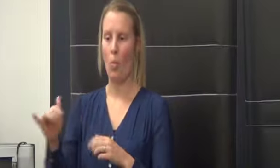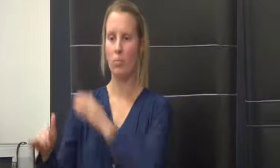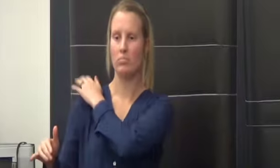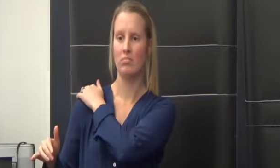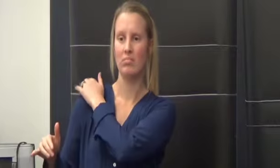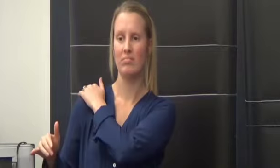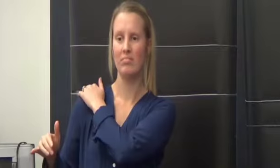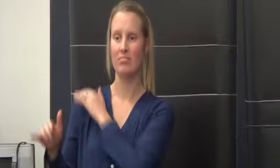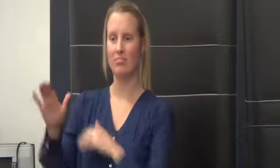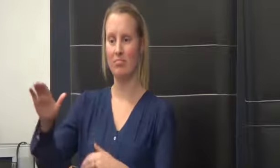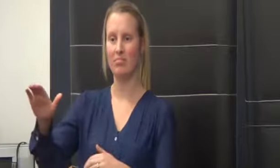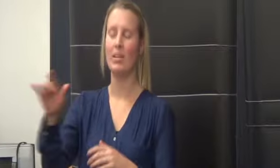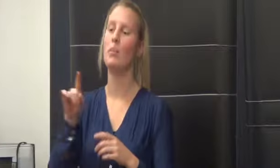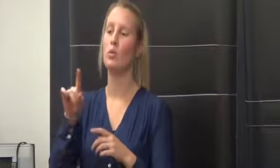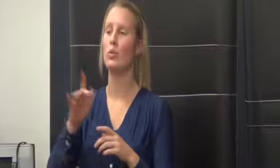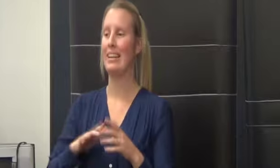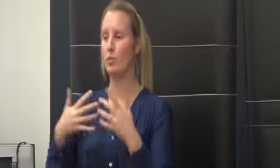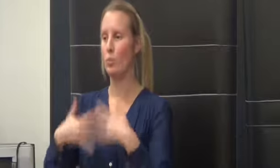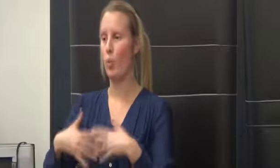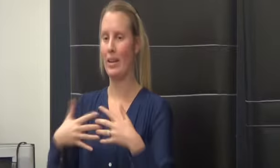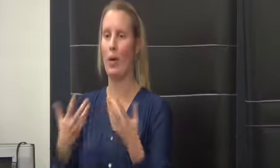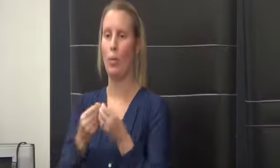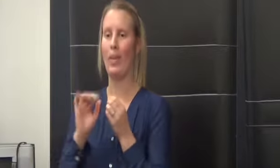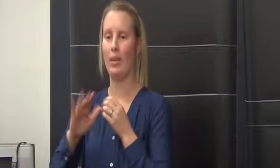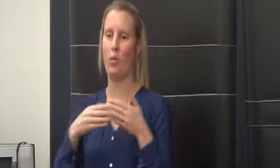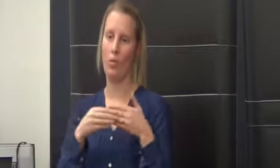You need to work that out with the person you're guiding.